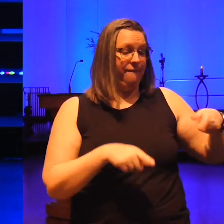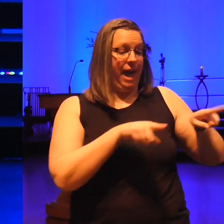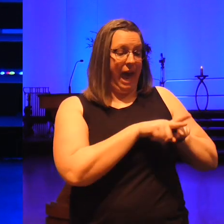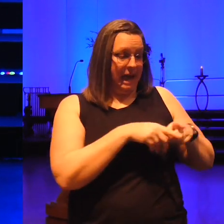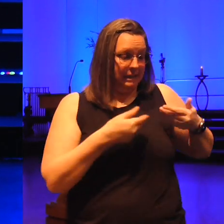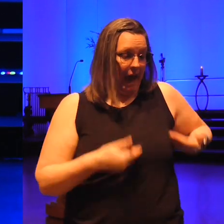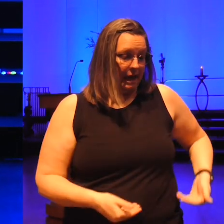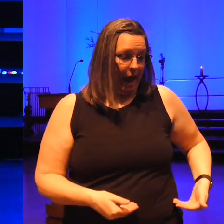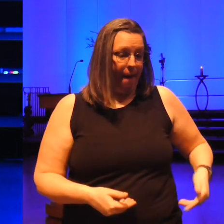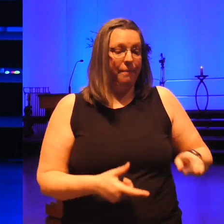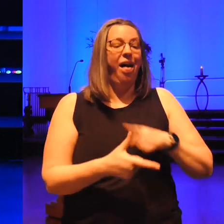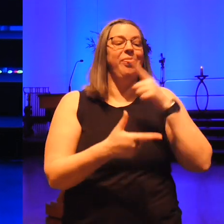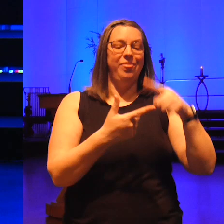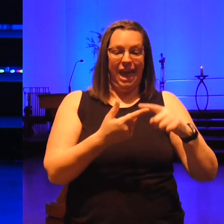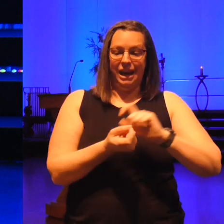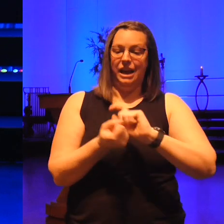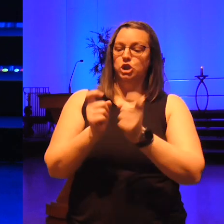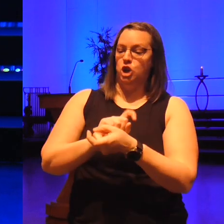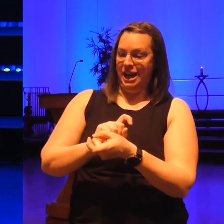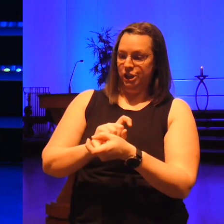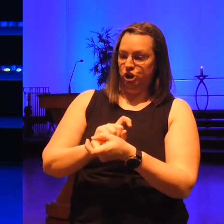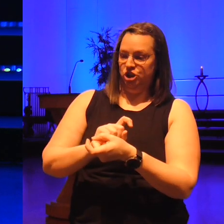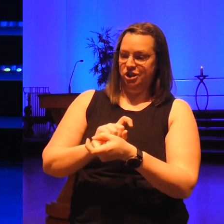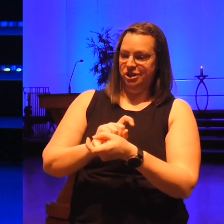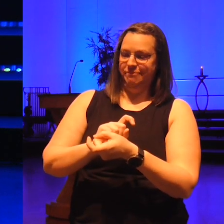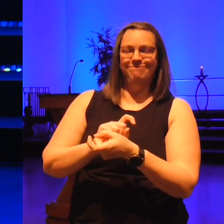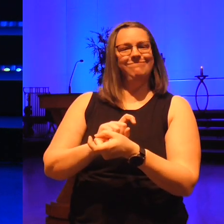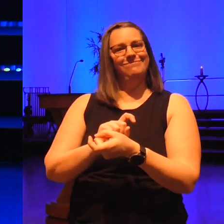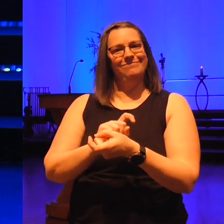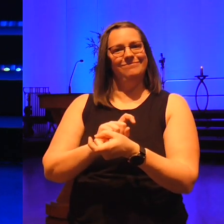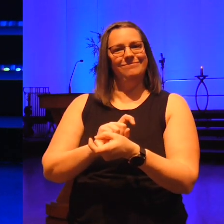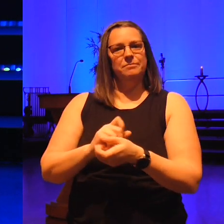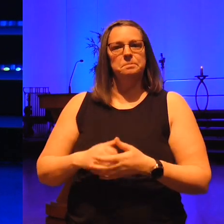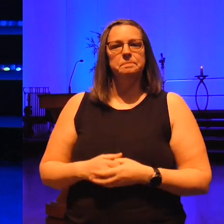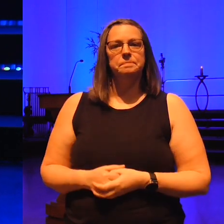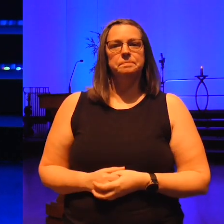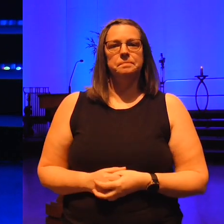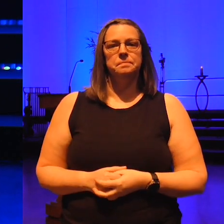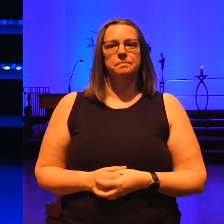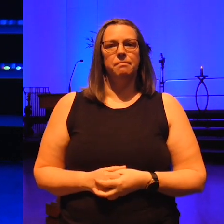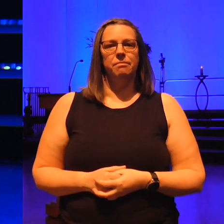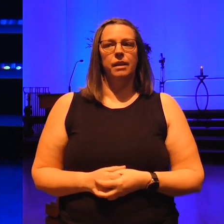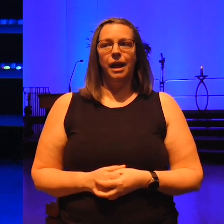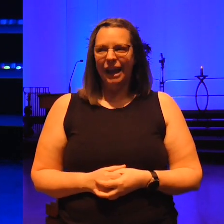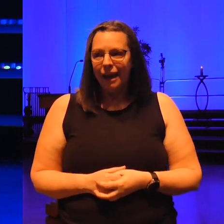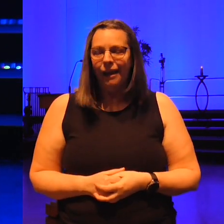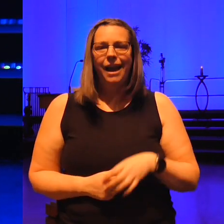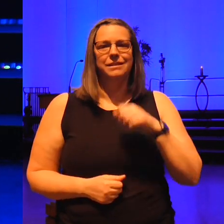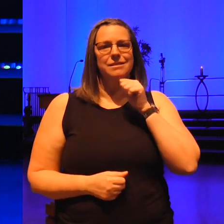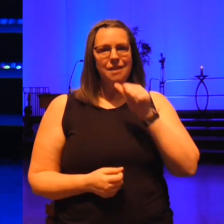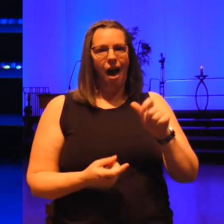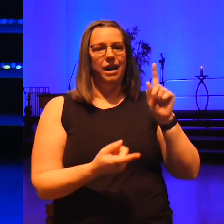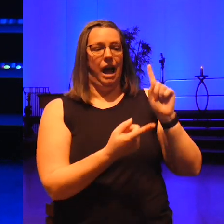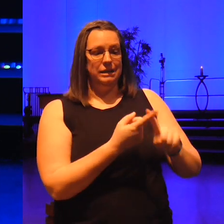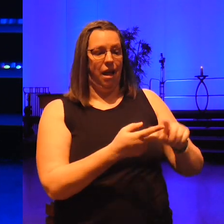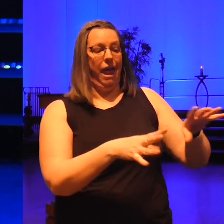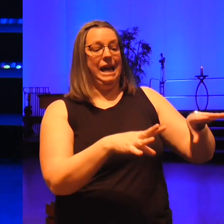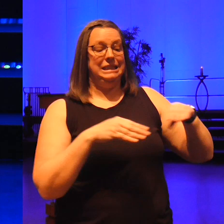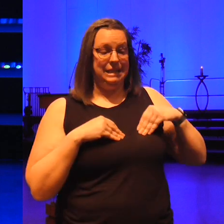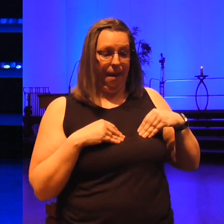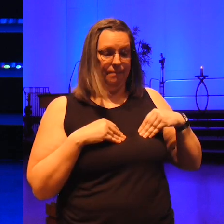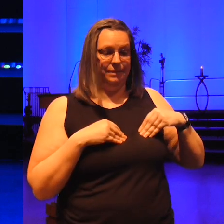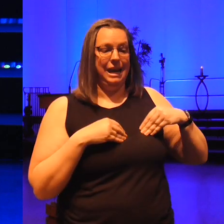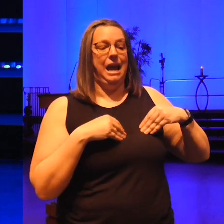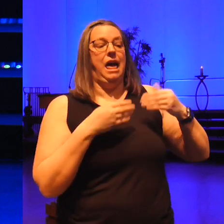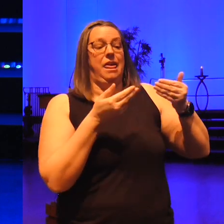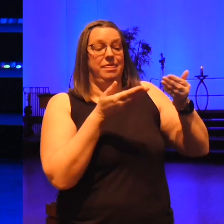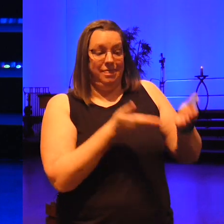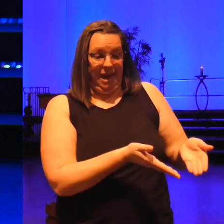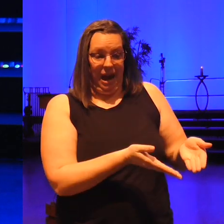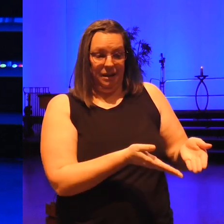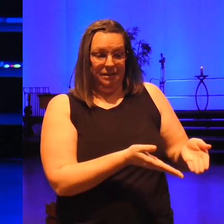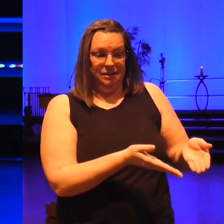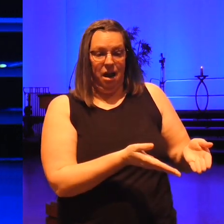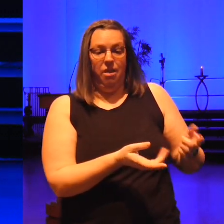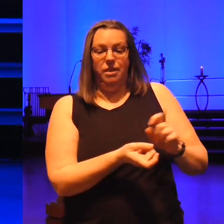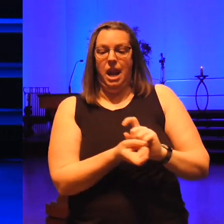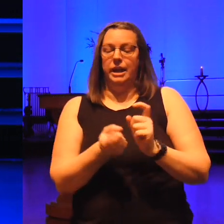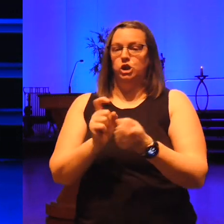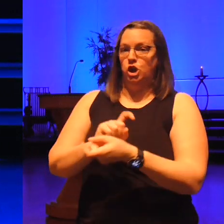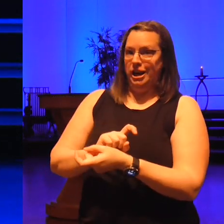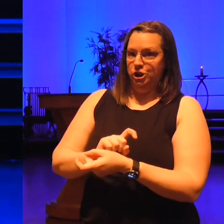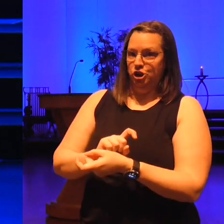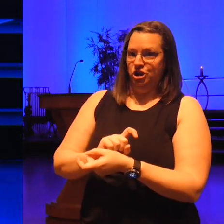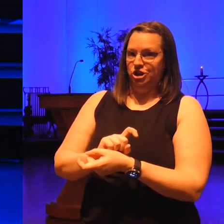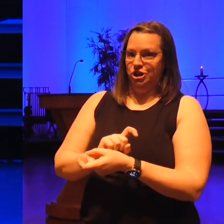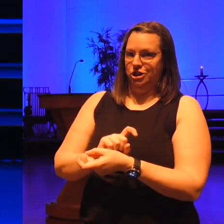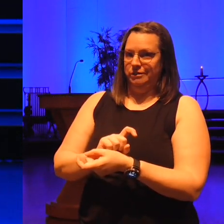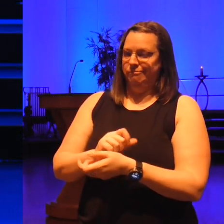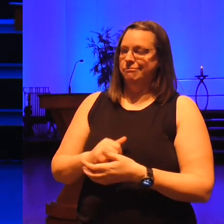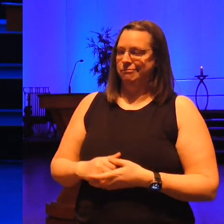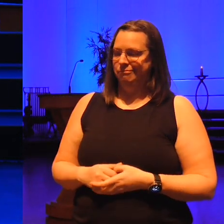change it's not until I accept myself as I am that I can change in talking about